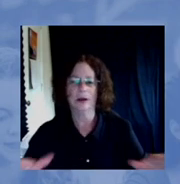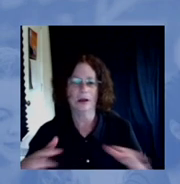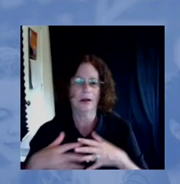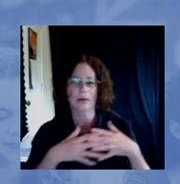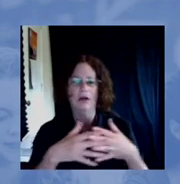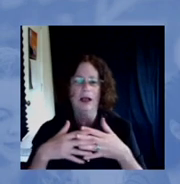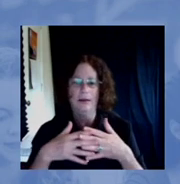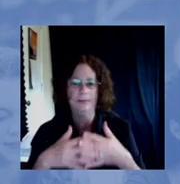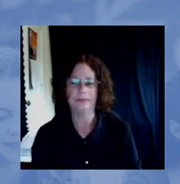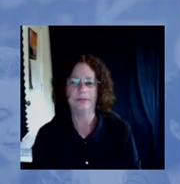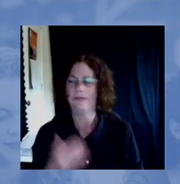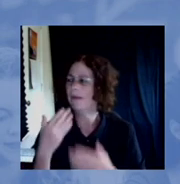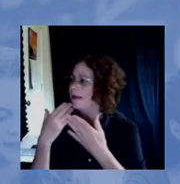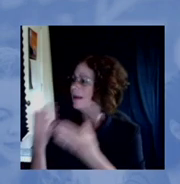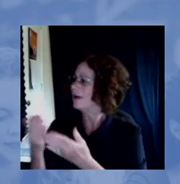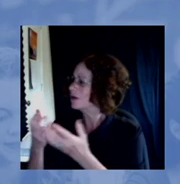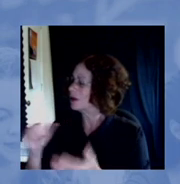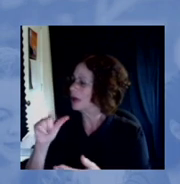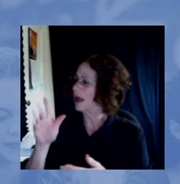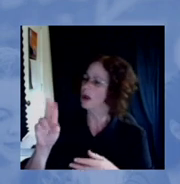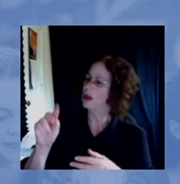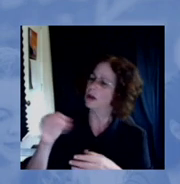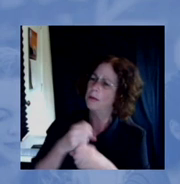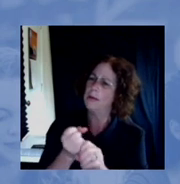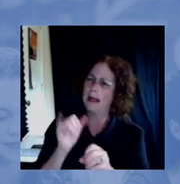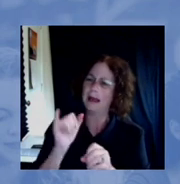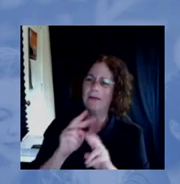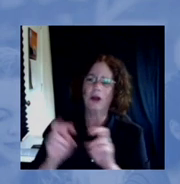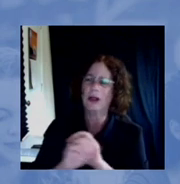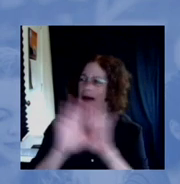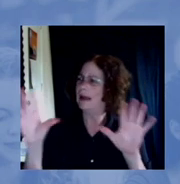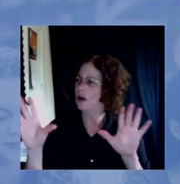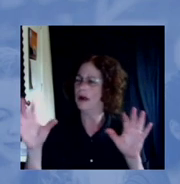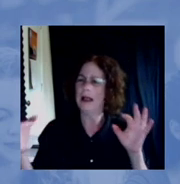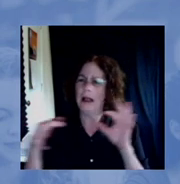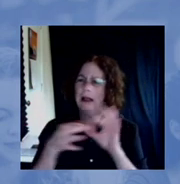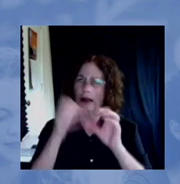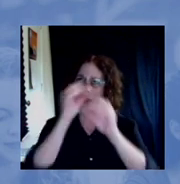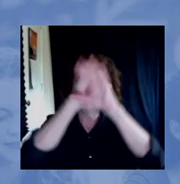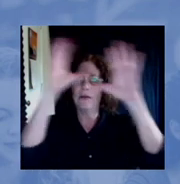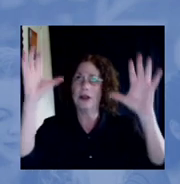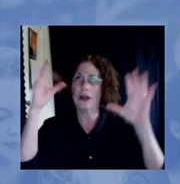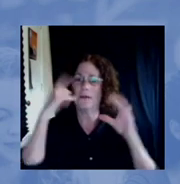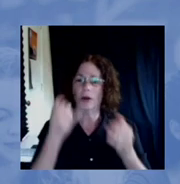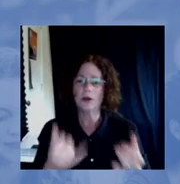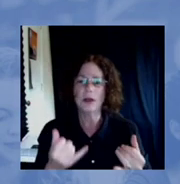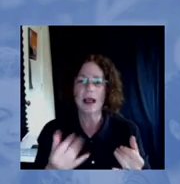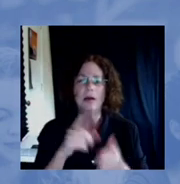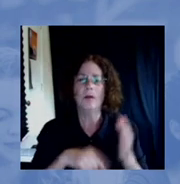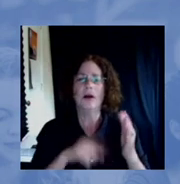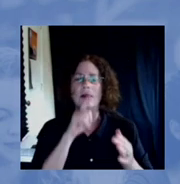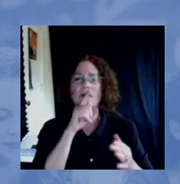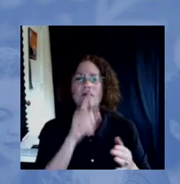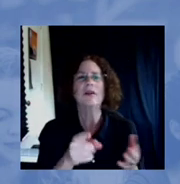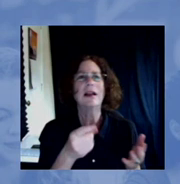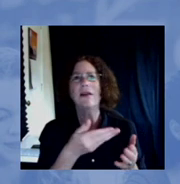THANK YOU SO MUCH, ALBERTO. THE CONNECTING VISION FOR TODAY AND THE TAKEAWAYS